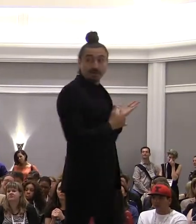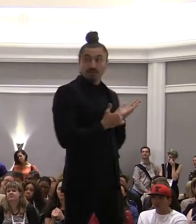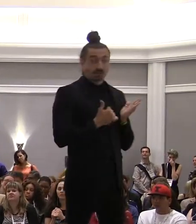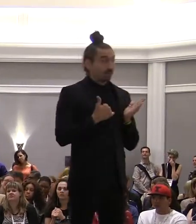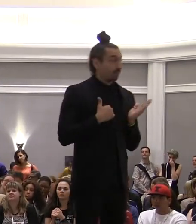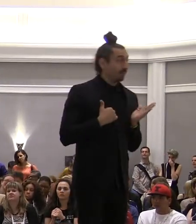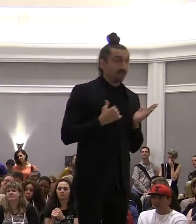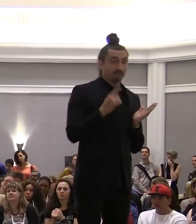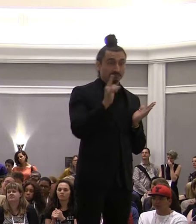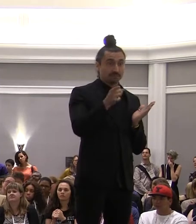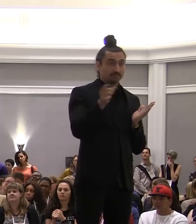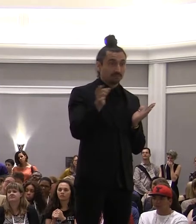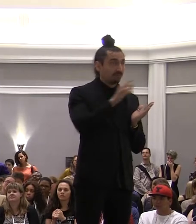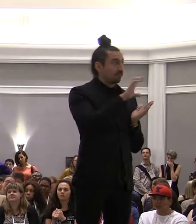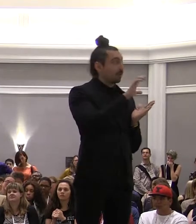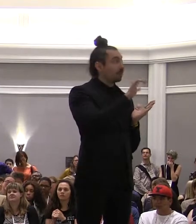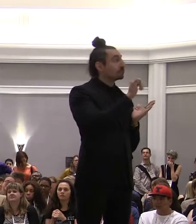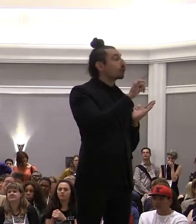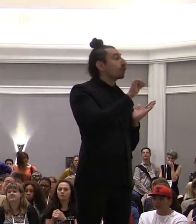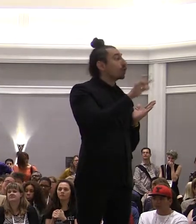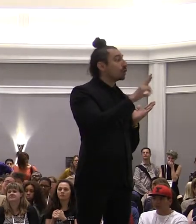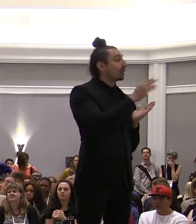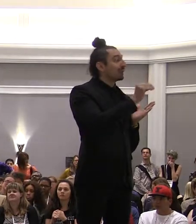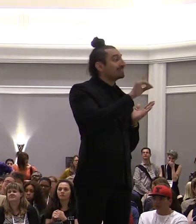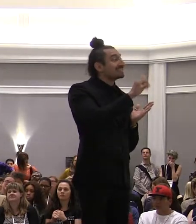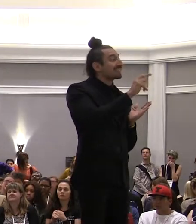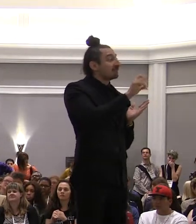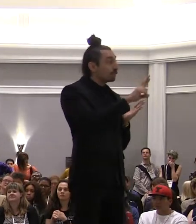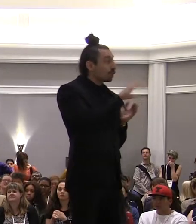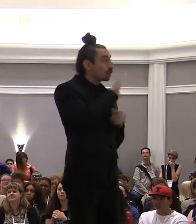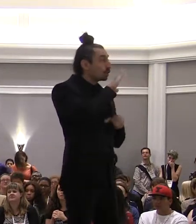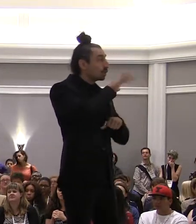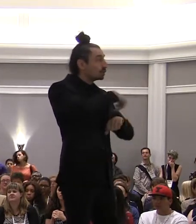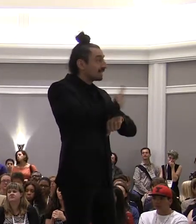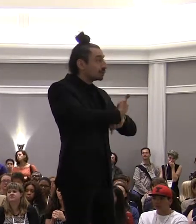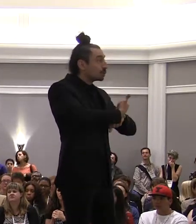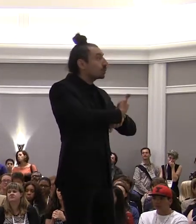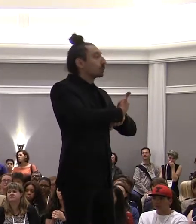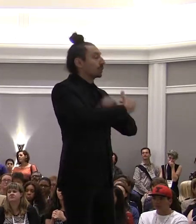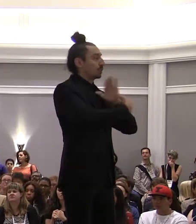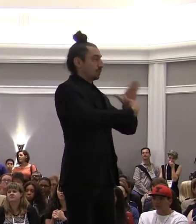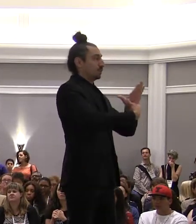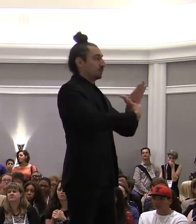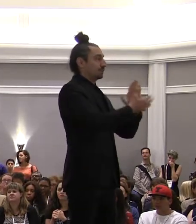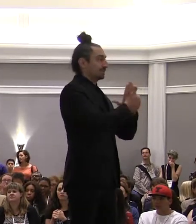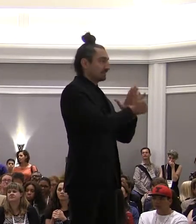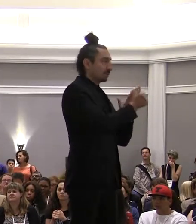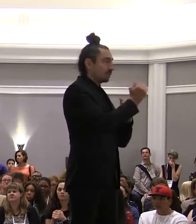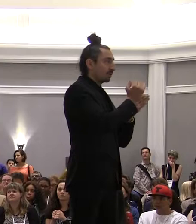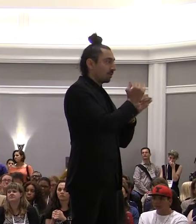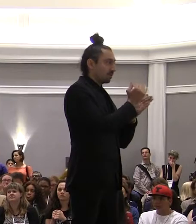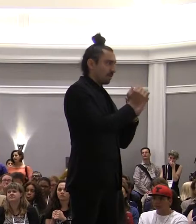from the McCartney, the Denver Center and TCG. We're presenting a skills building workshop called Three Paths to Audience Building.